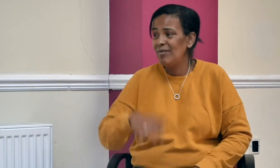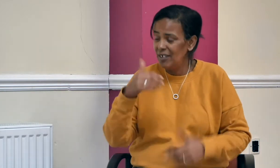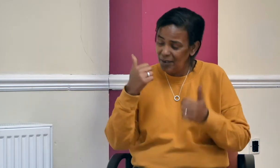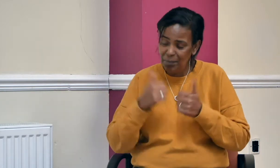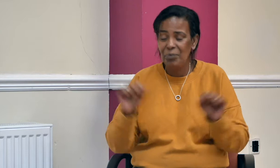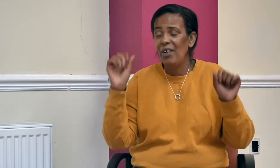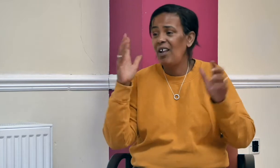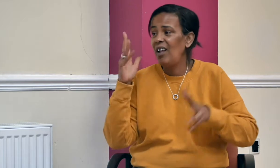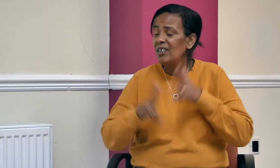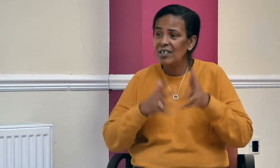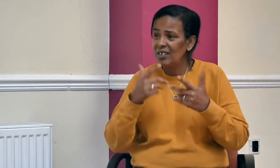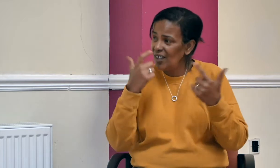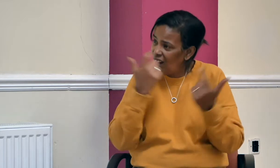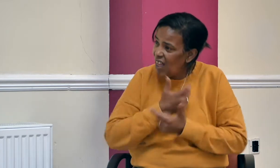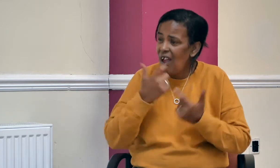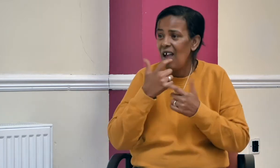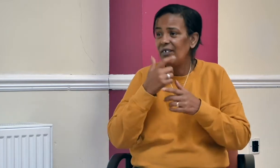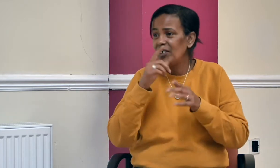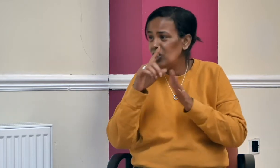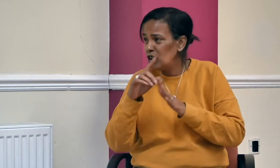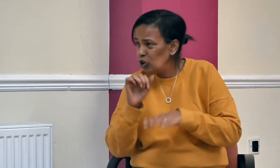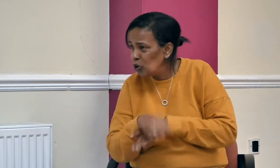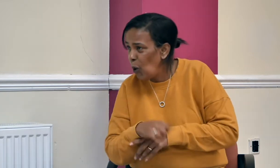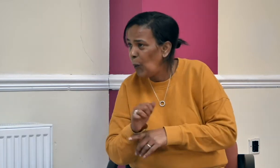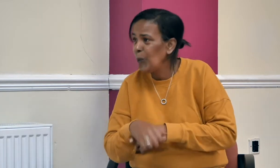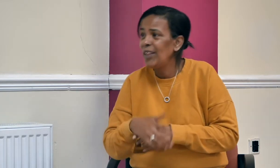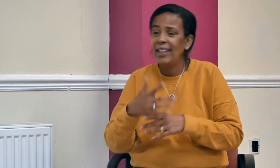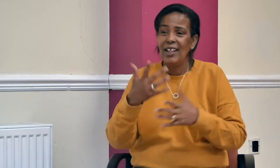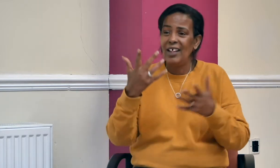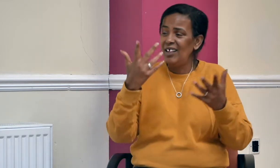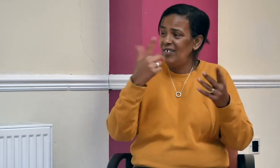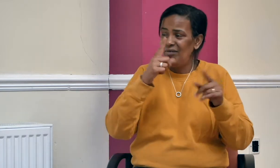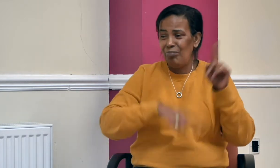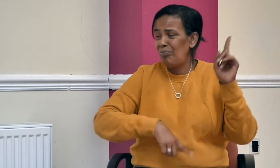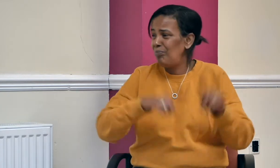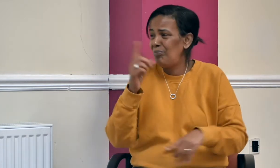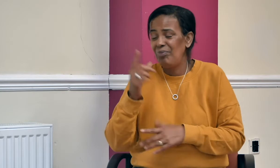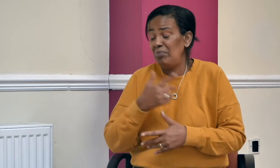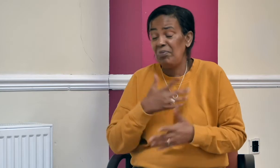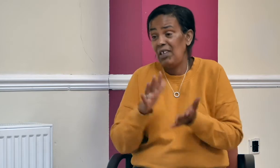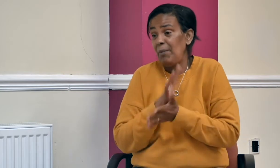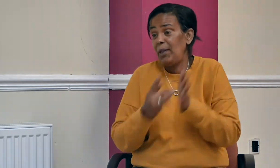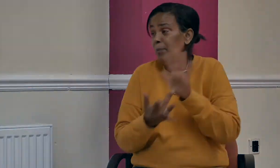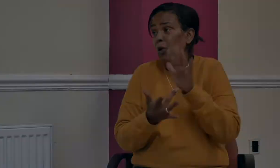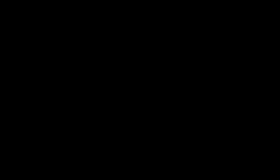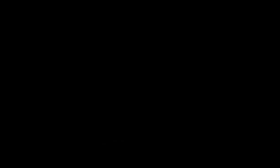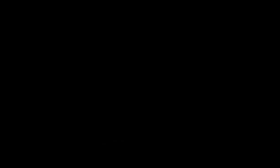Finally I could sign, laugh, understand jokes and so many things... I was happy.